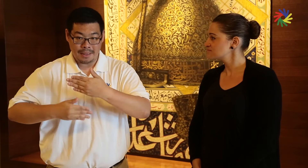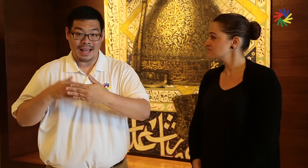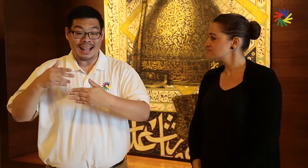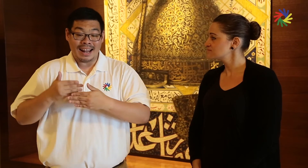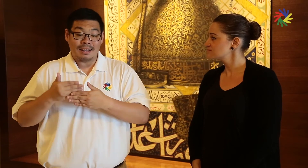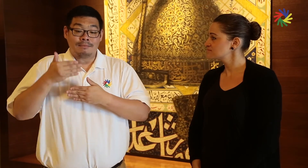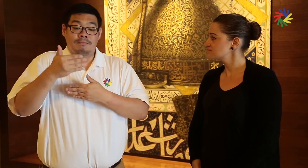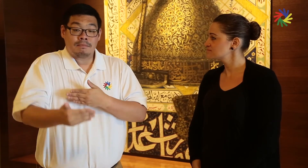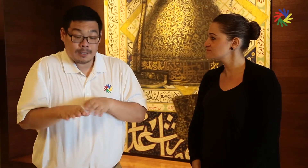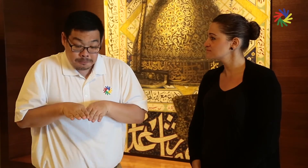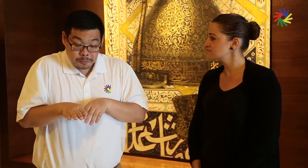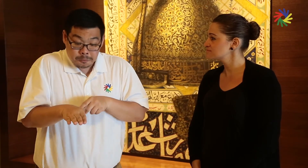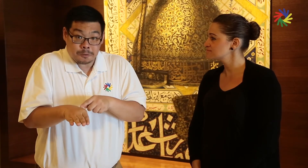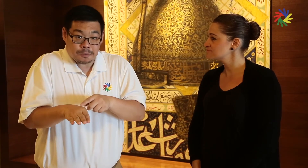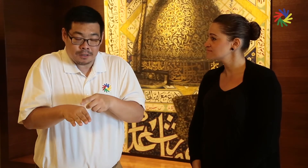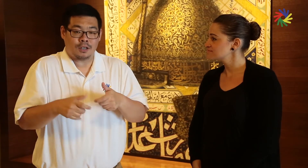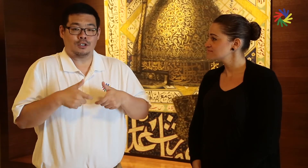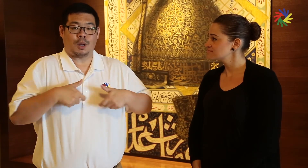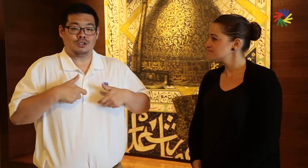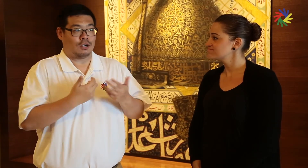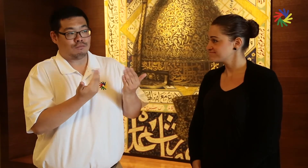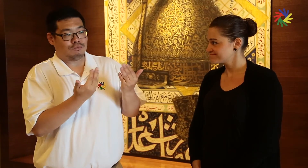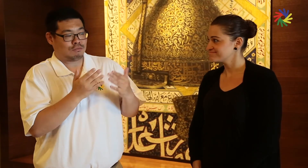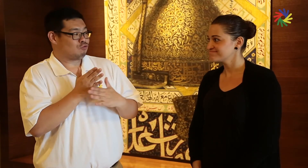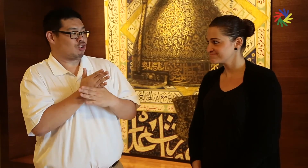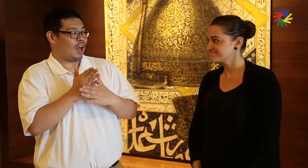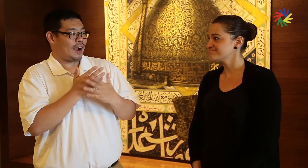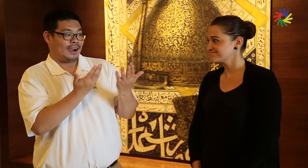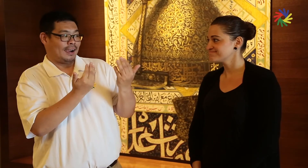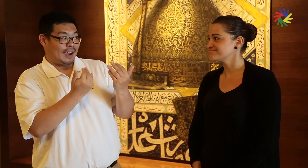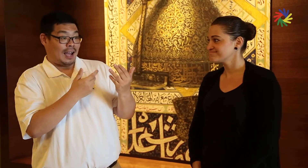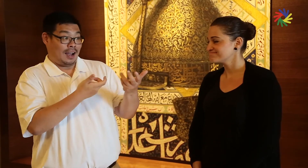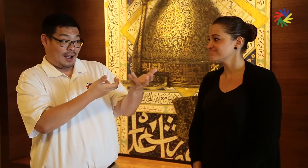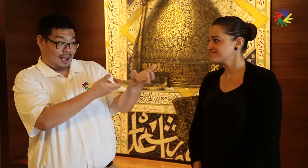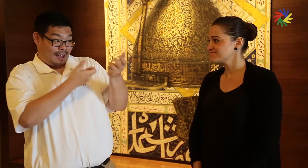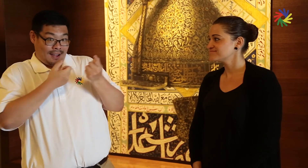clearly defines the unique identity and role of Deaflympics, apart from the Paralympics. Sponsorship is crucial for the success of the